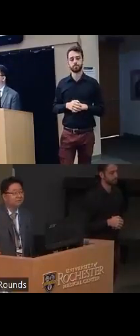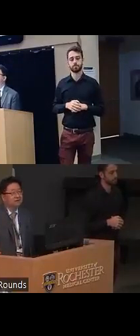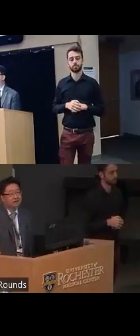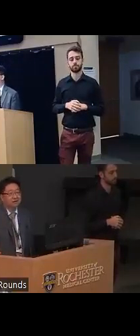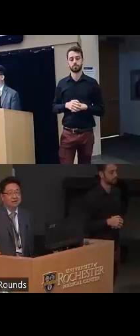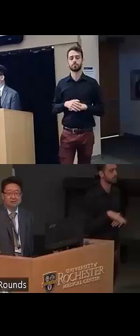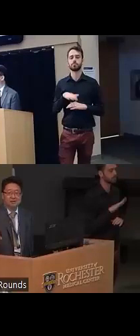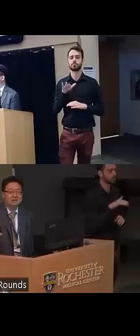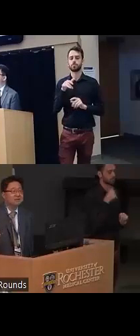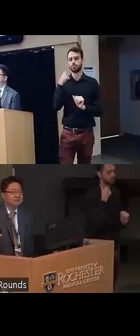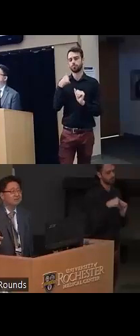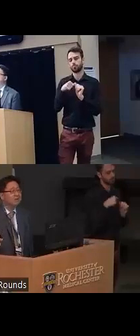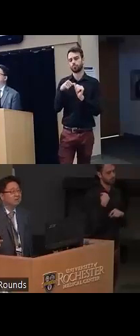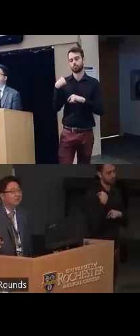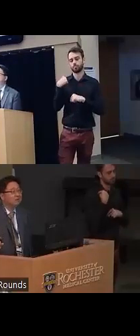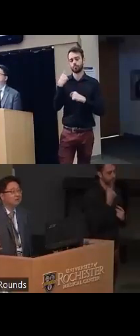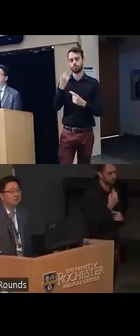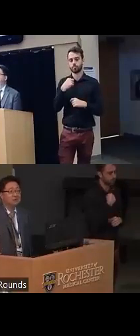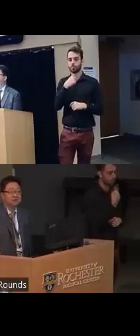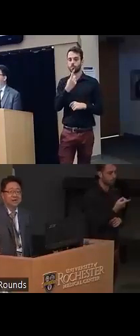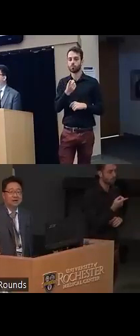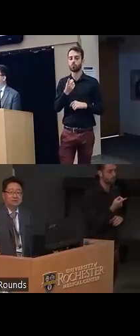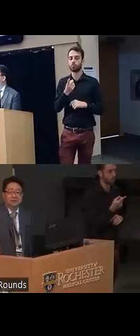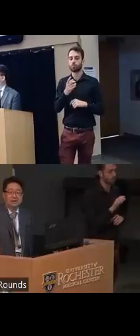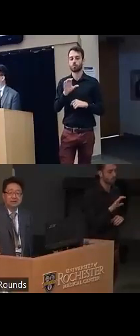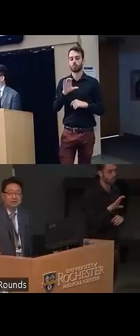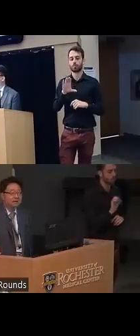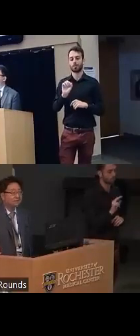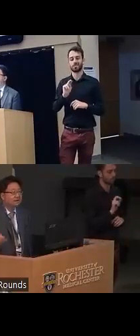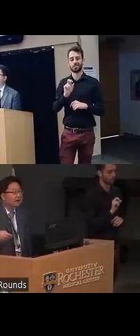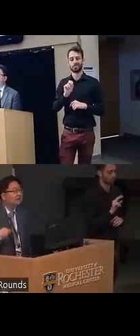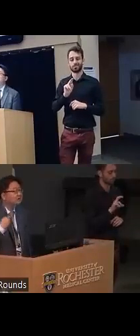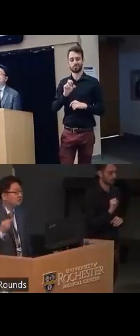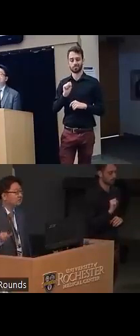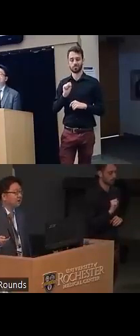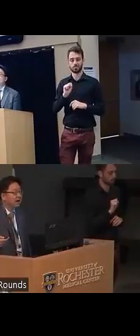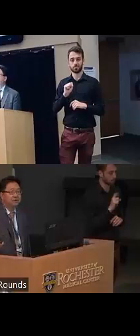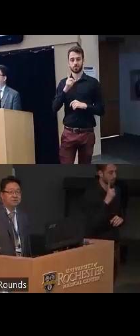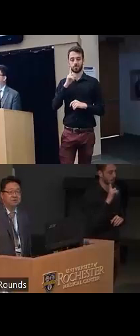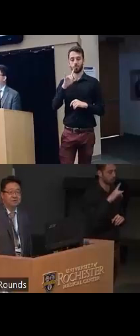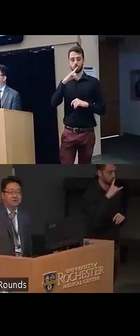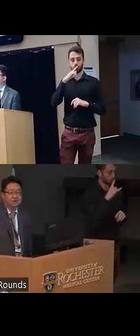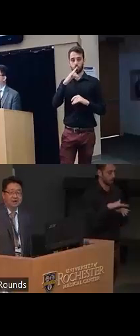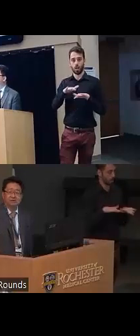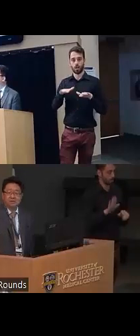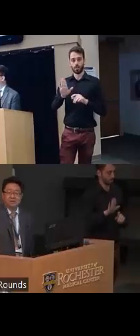they were very lucky the census was low on the child's side that allowed us to house geriatric